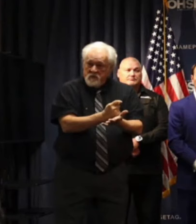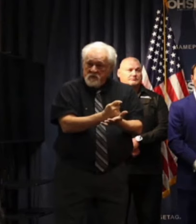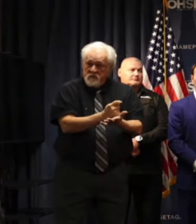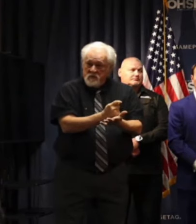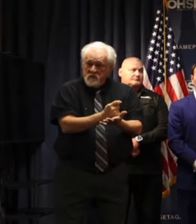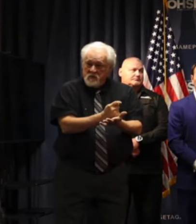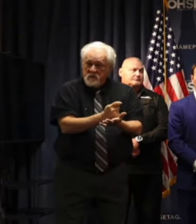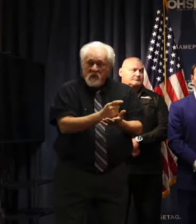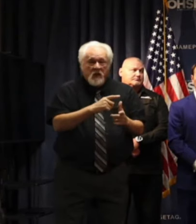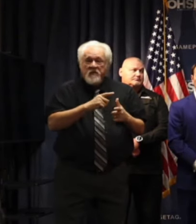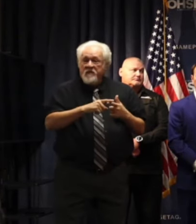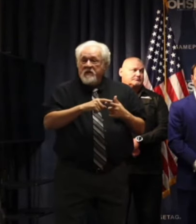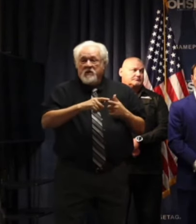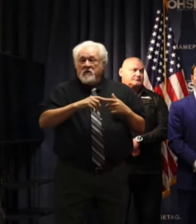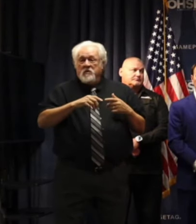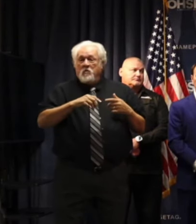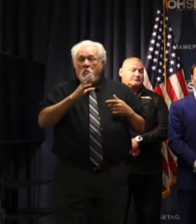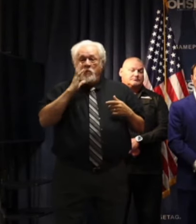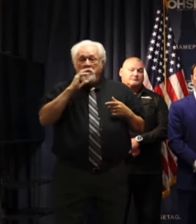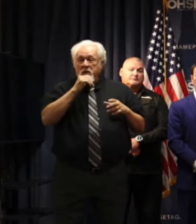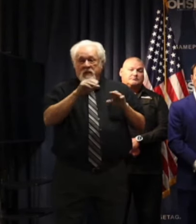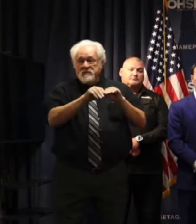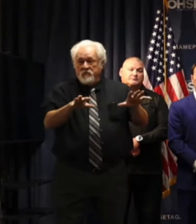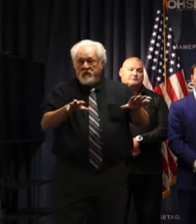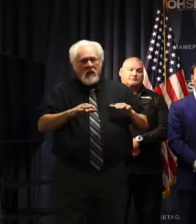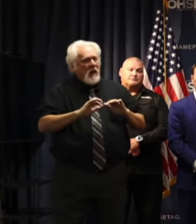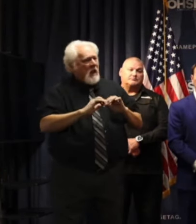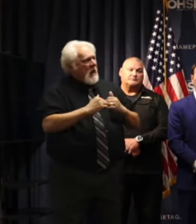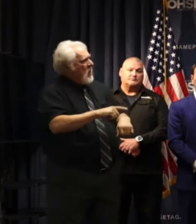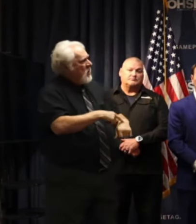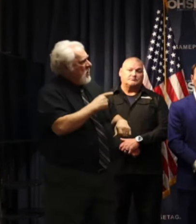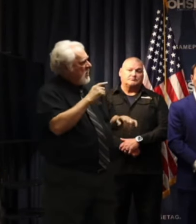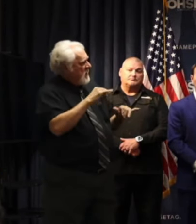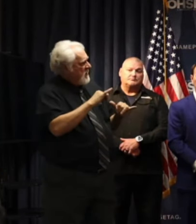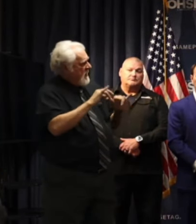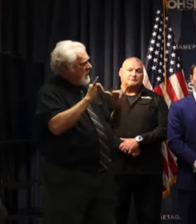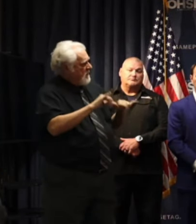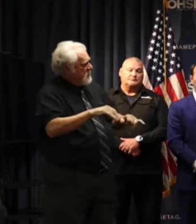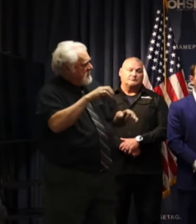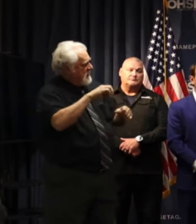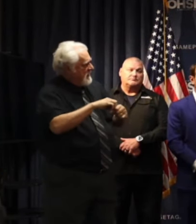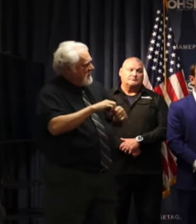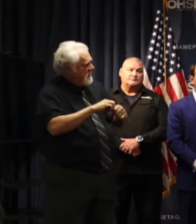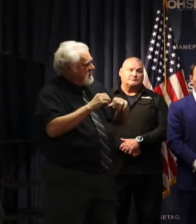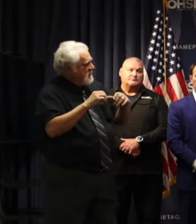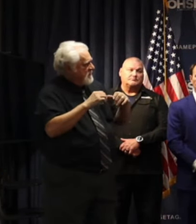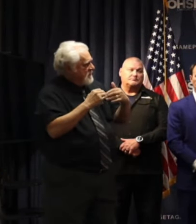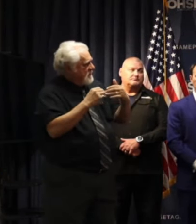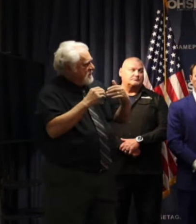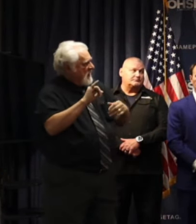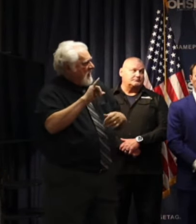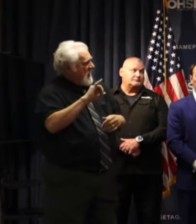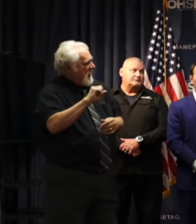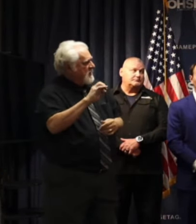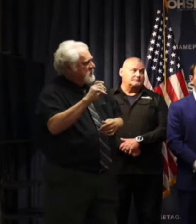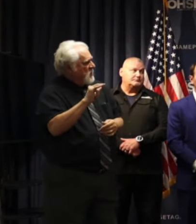No, it's not gonna spread. A court hearing on the lawsuit is expected to take place next Thursday. The restraining order will stay in place until then